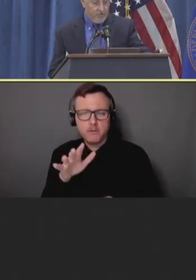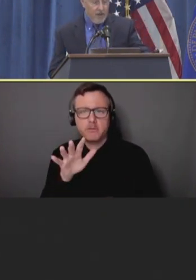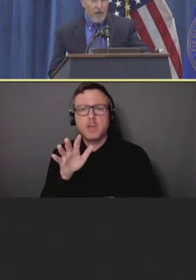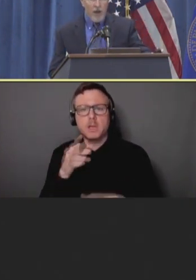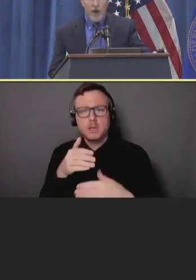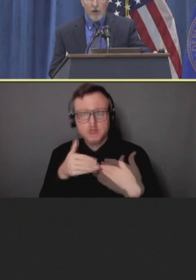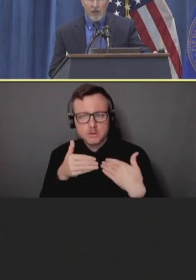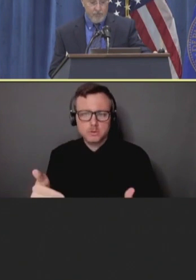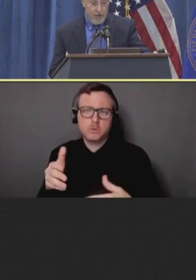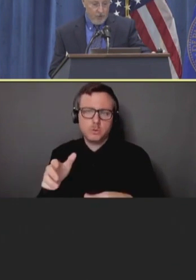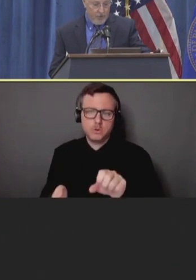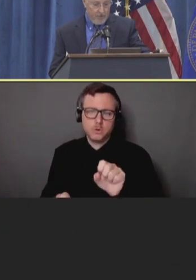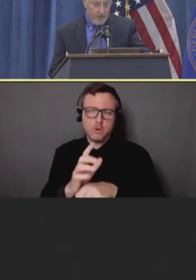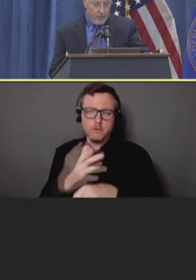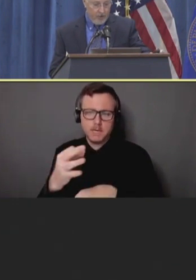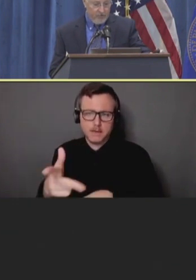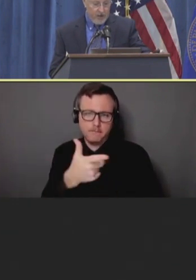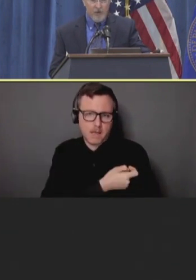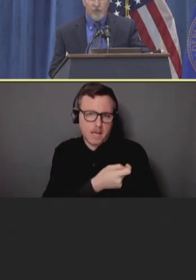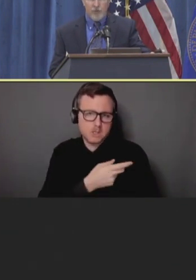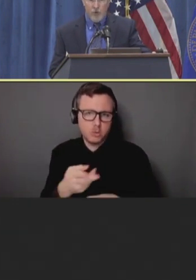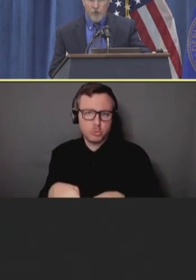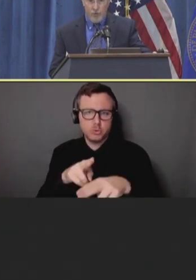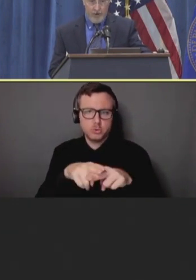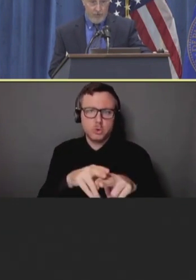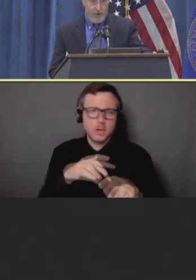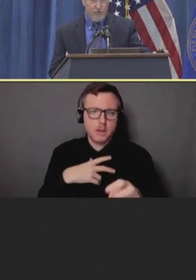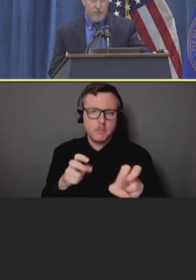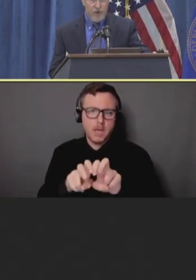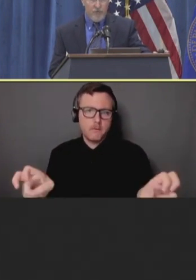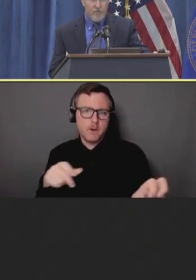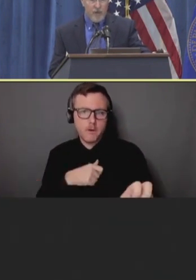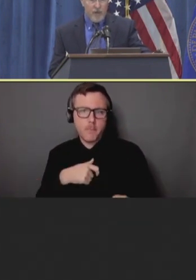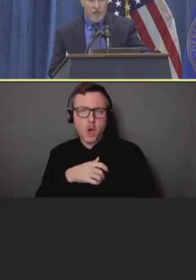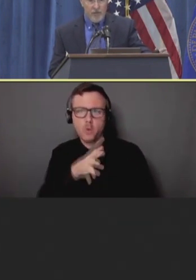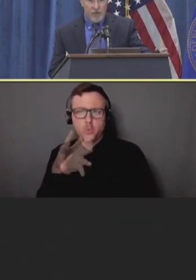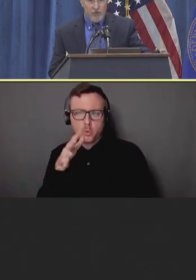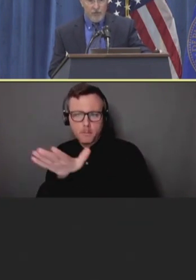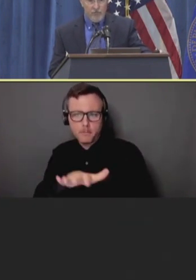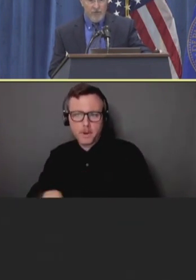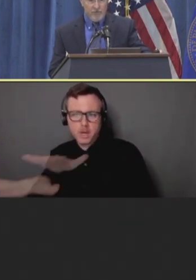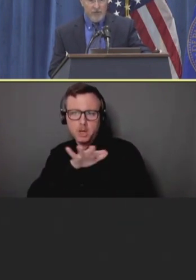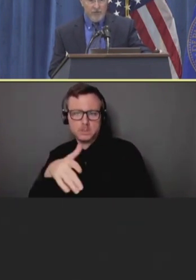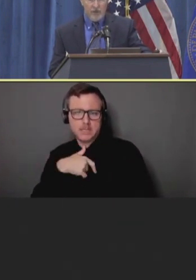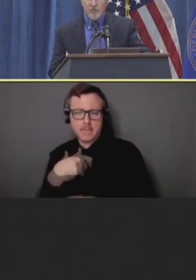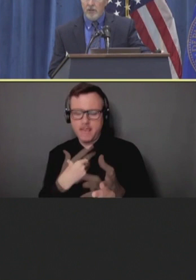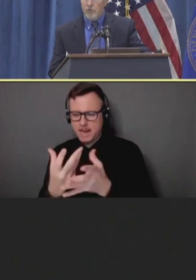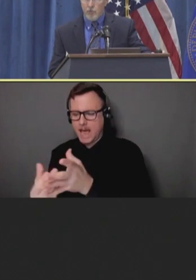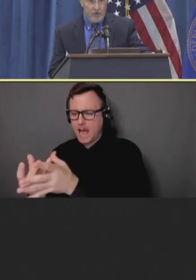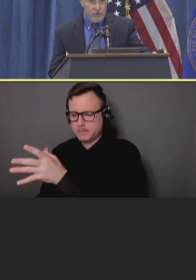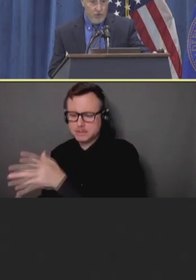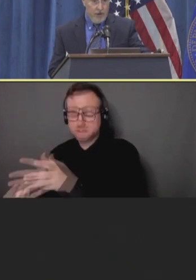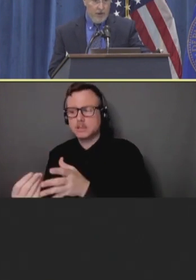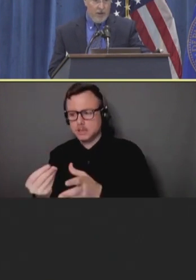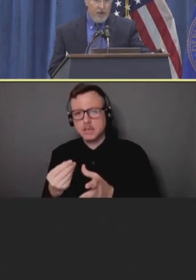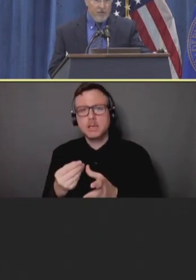Our next meeting will be February 2nd and 3rd, 2023, then June 15th, 16th, '23, and